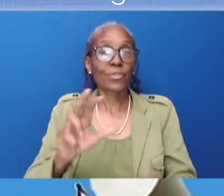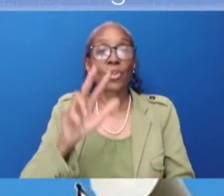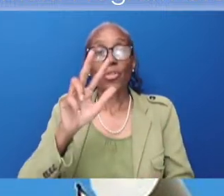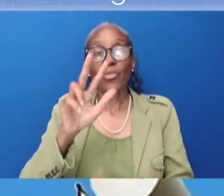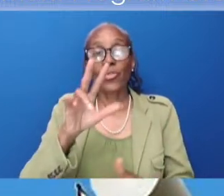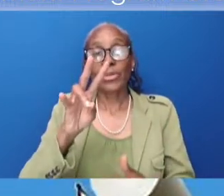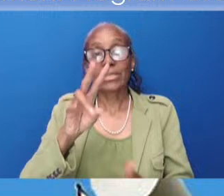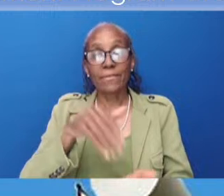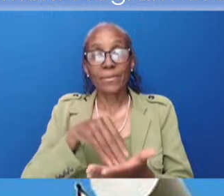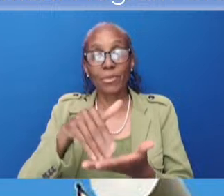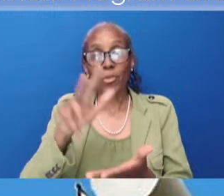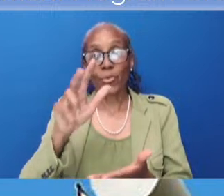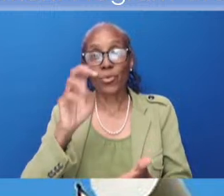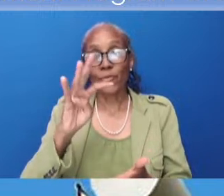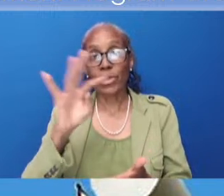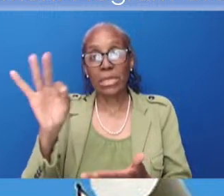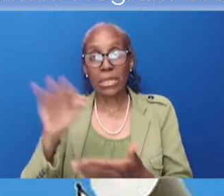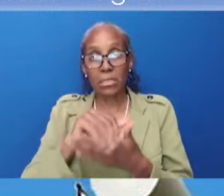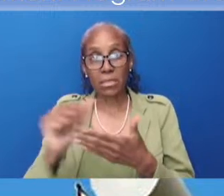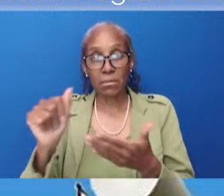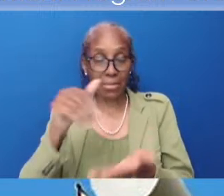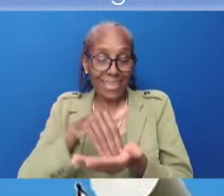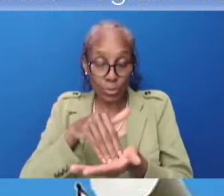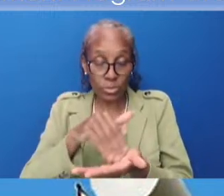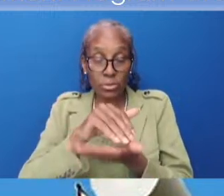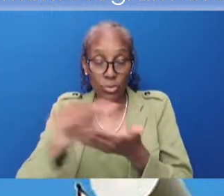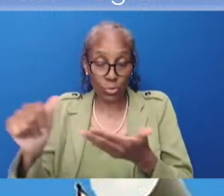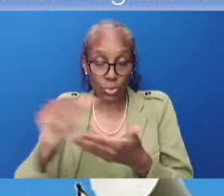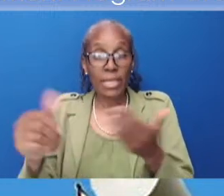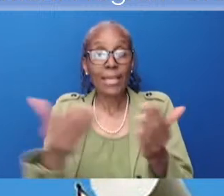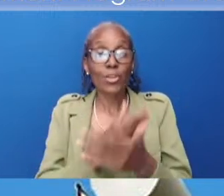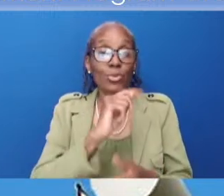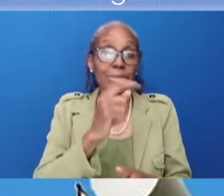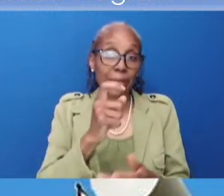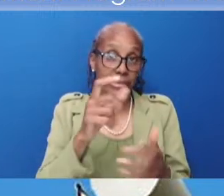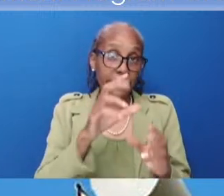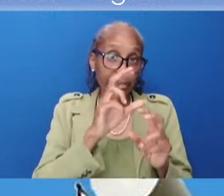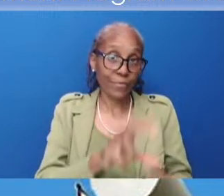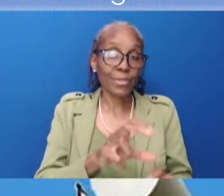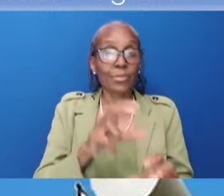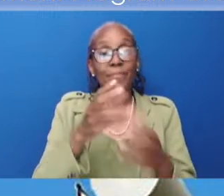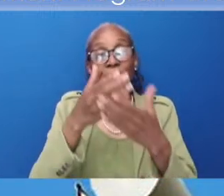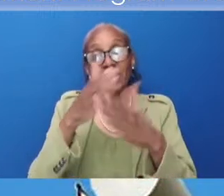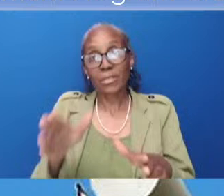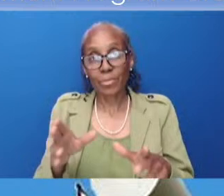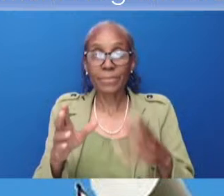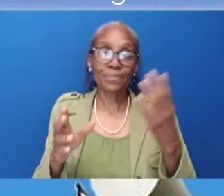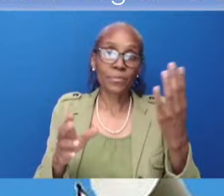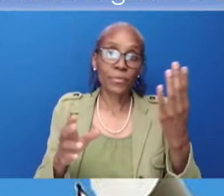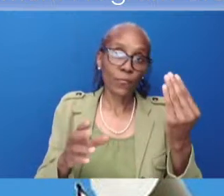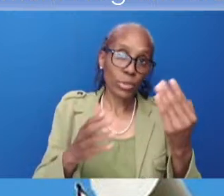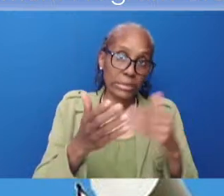THE COMPANY IS PROPOSING TO